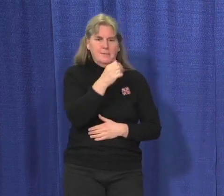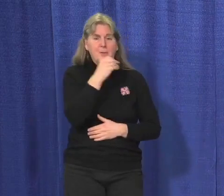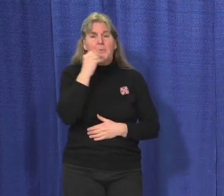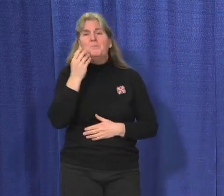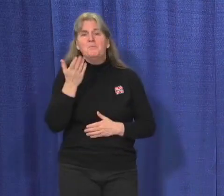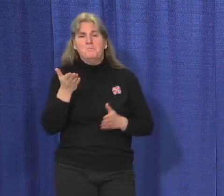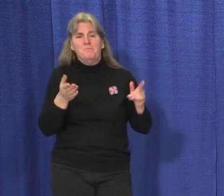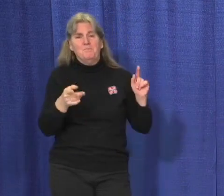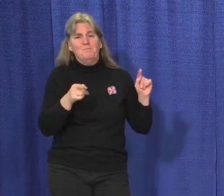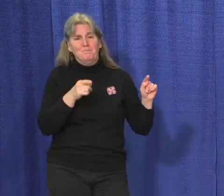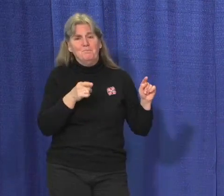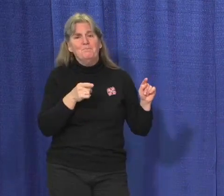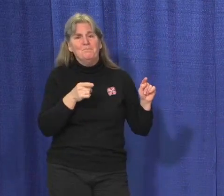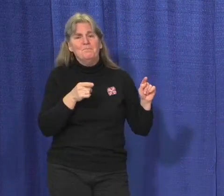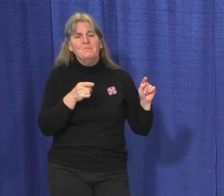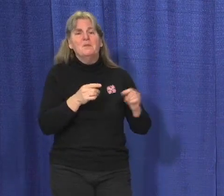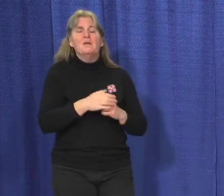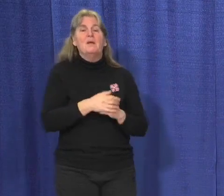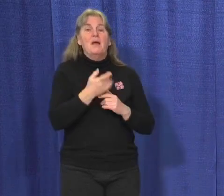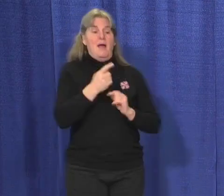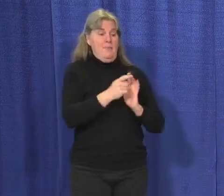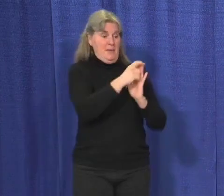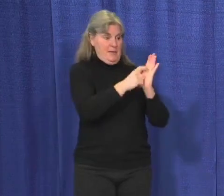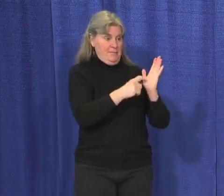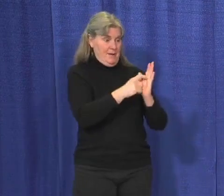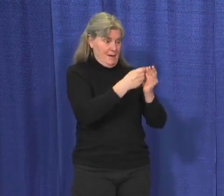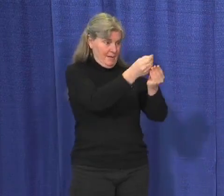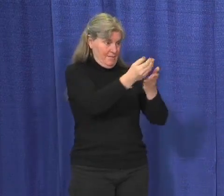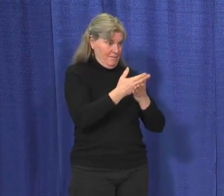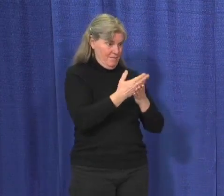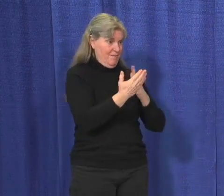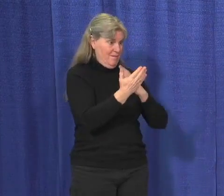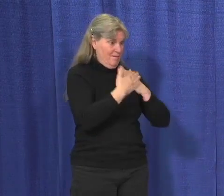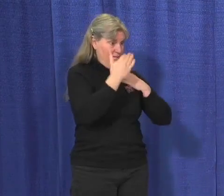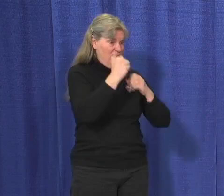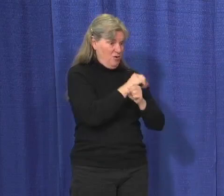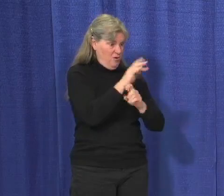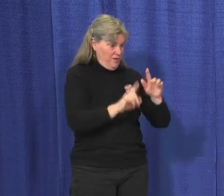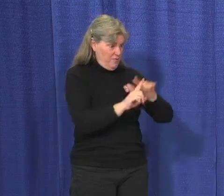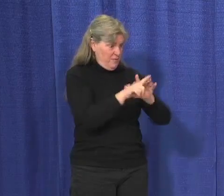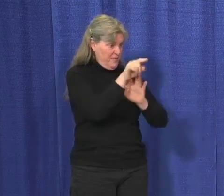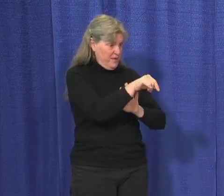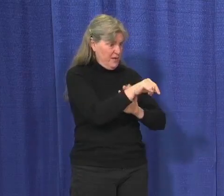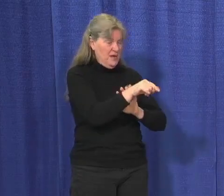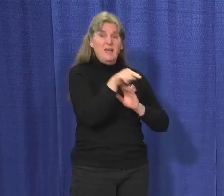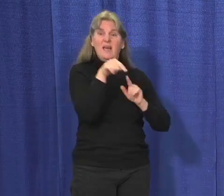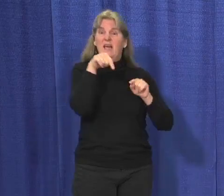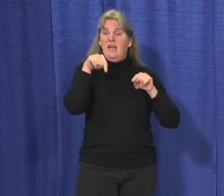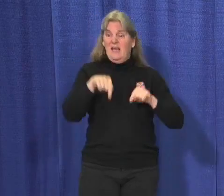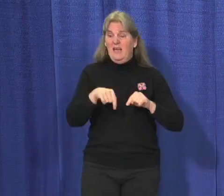YUKON home. Once the mind announced COVID cases on site our risk for